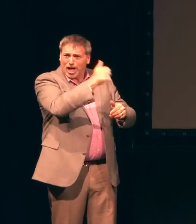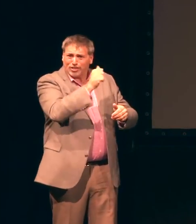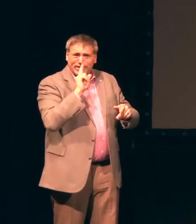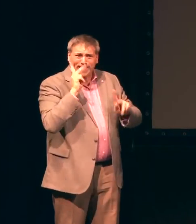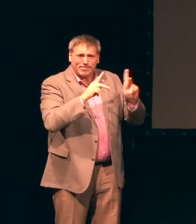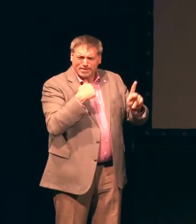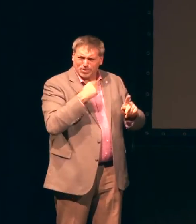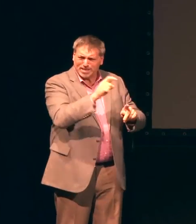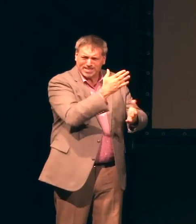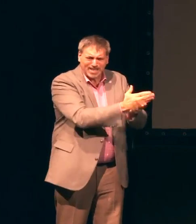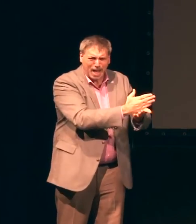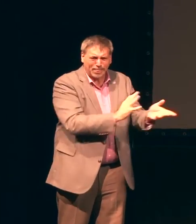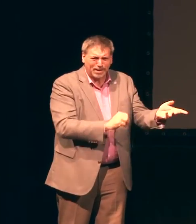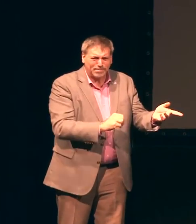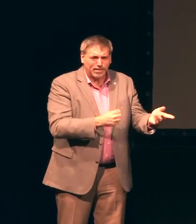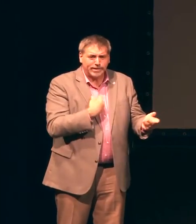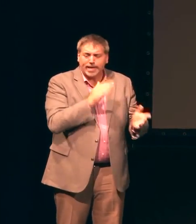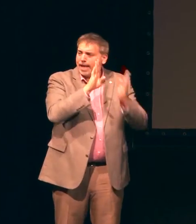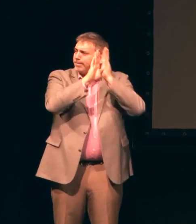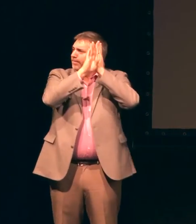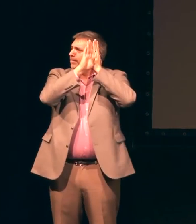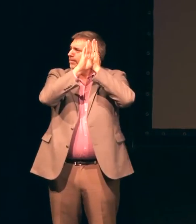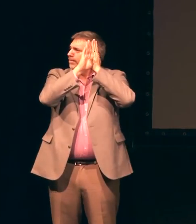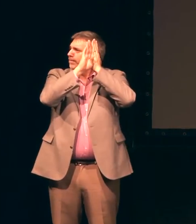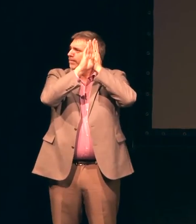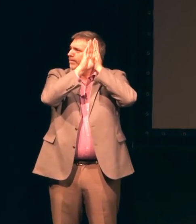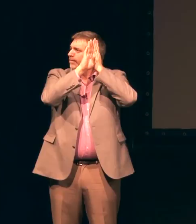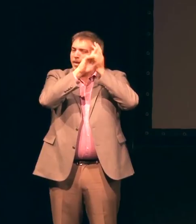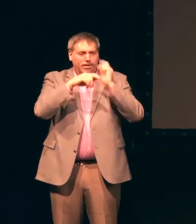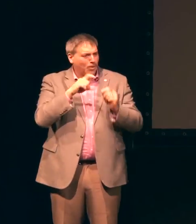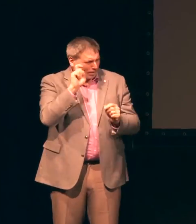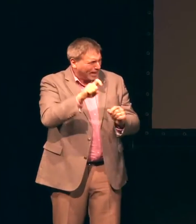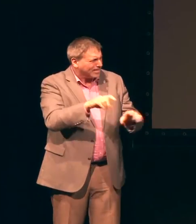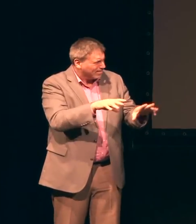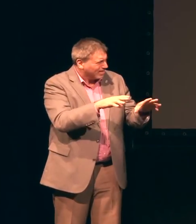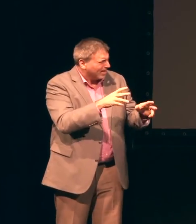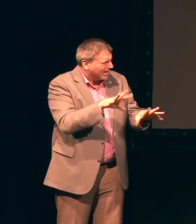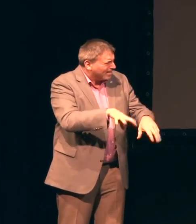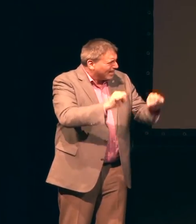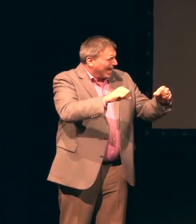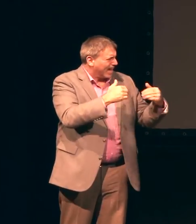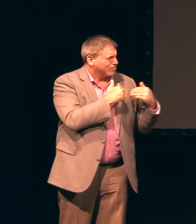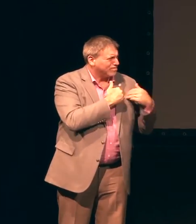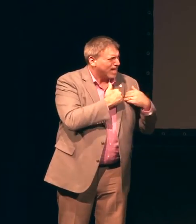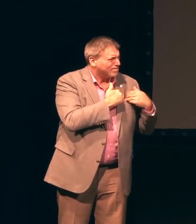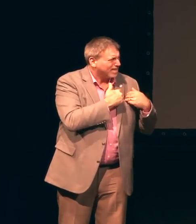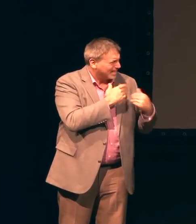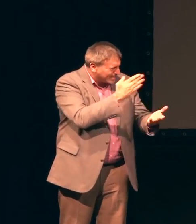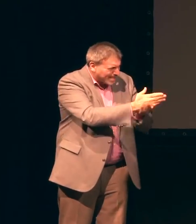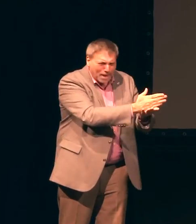other people doing that to other Deaf people, we need to intervene, don't turn a blind eye to it.